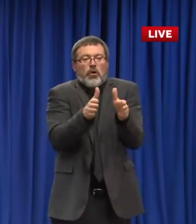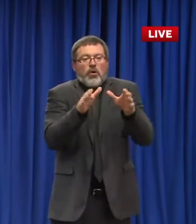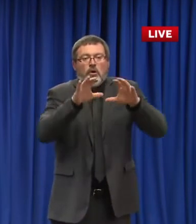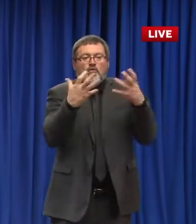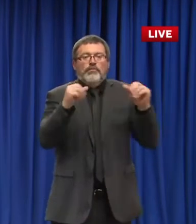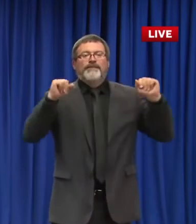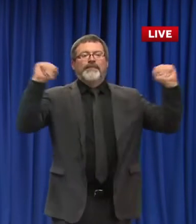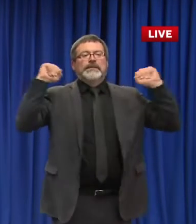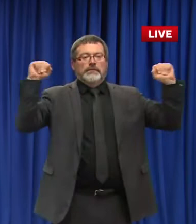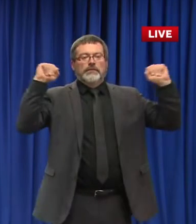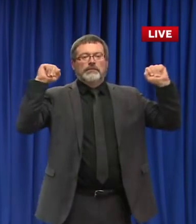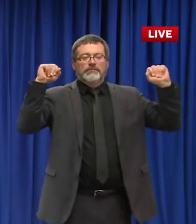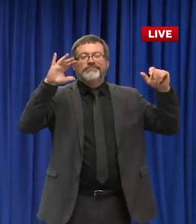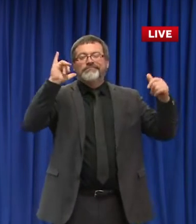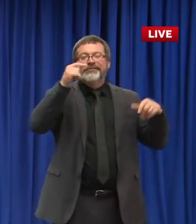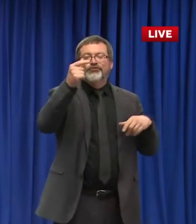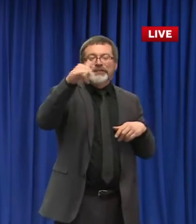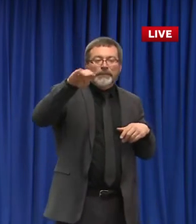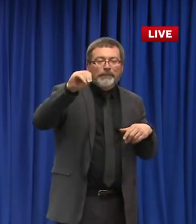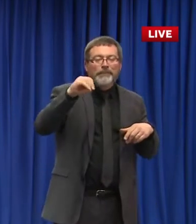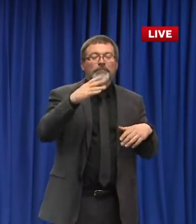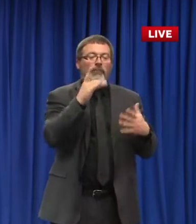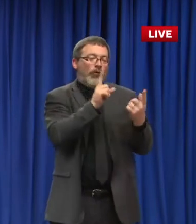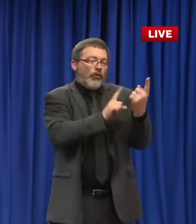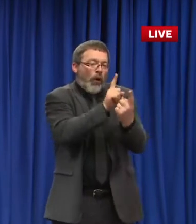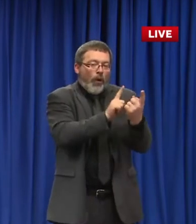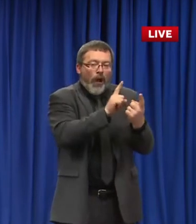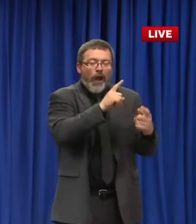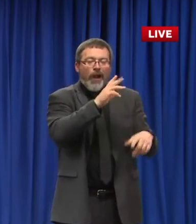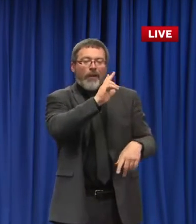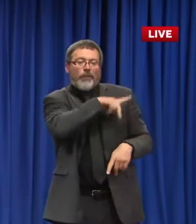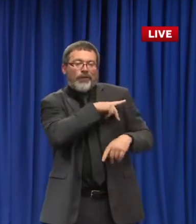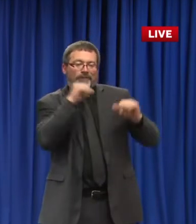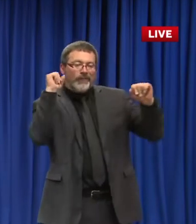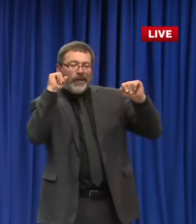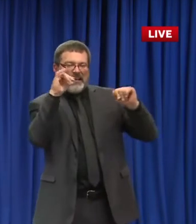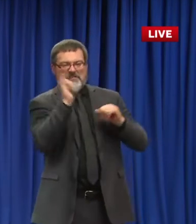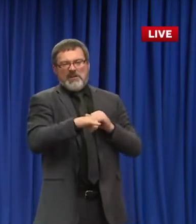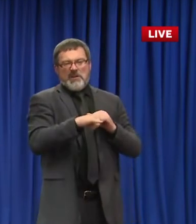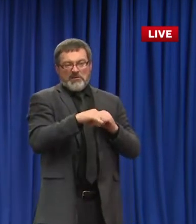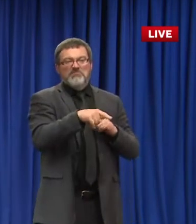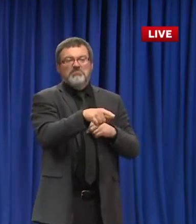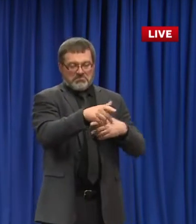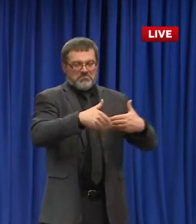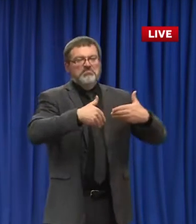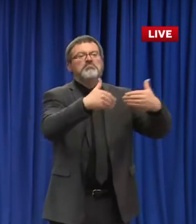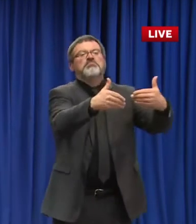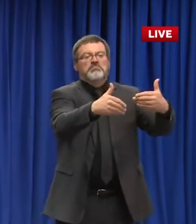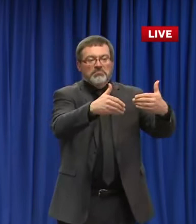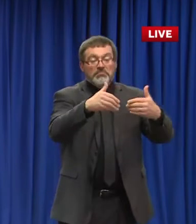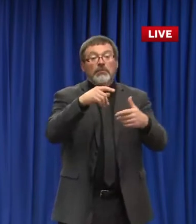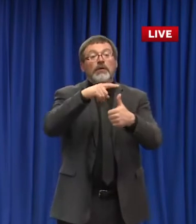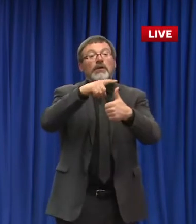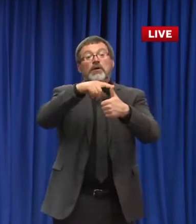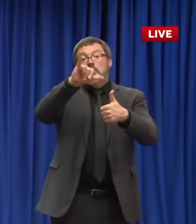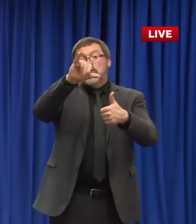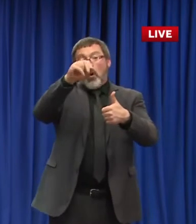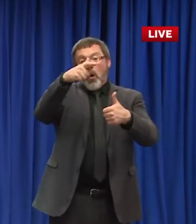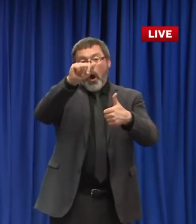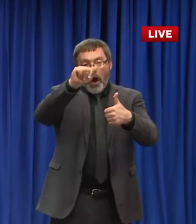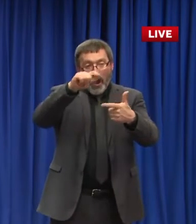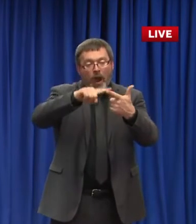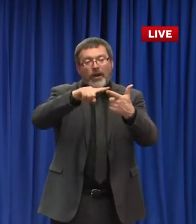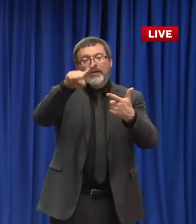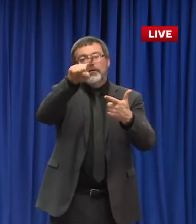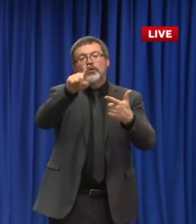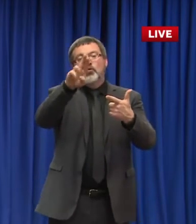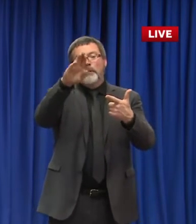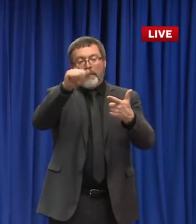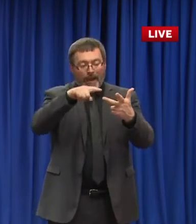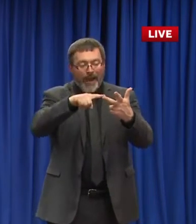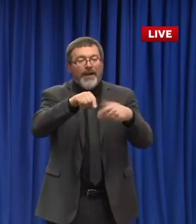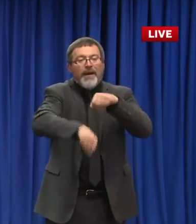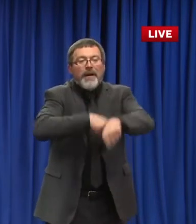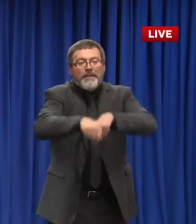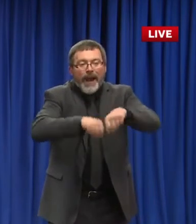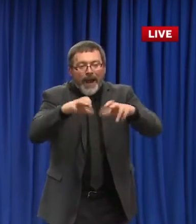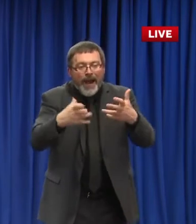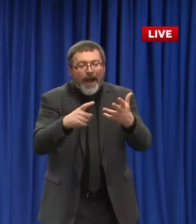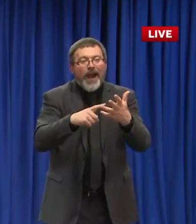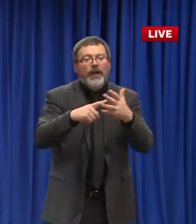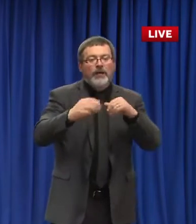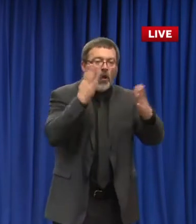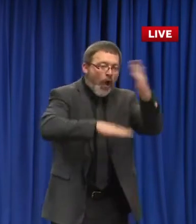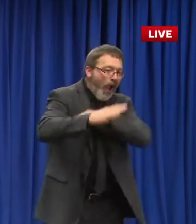SO FIRST WE WE ARE CLASSIFYING A SMALL GROUP FITNESS CLASSES AND PERSONAL ONE-ON-ONE TRAINING STARTING ON JUNE 1ST FITNESS CENTERS MAY OPEN TO SMALL GROUP FITNESS LIKE YOGA ZUMBA.